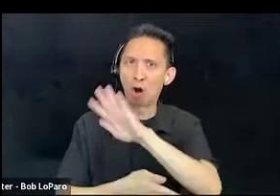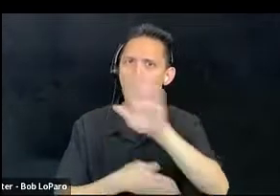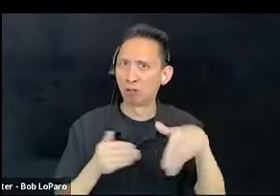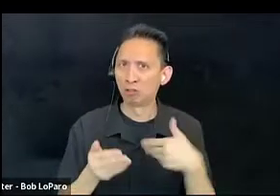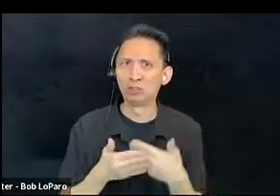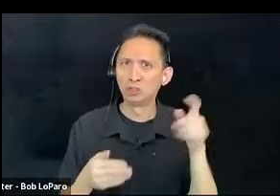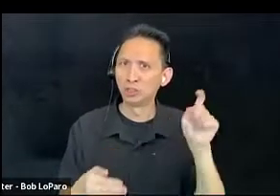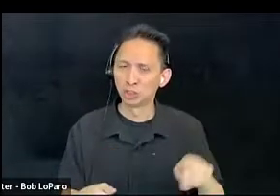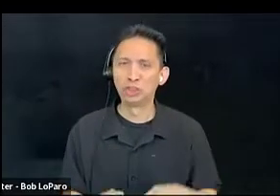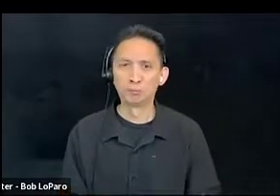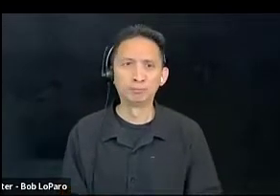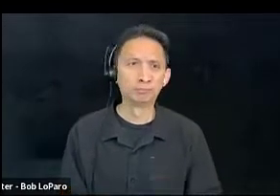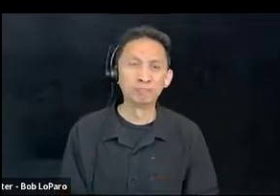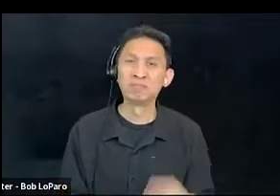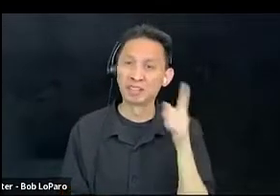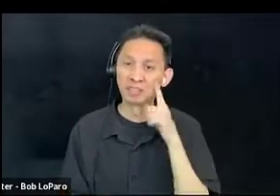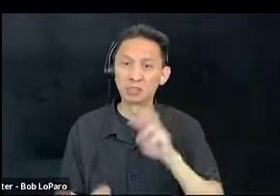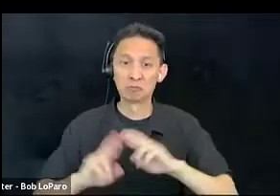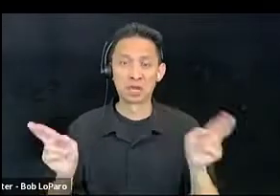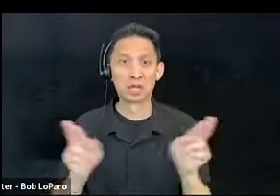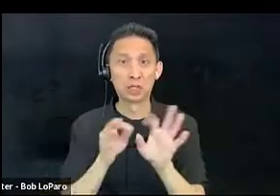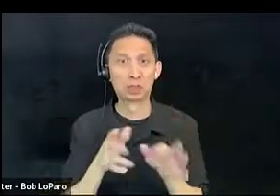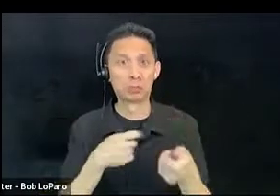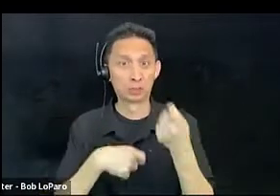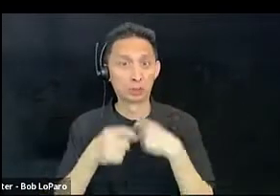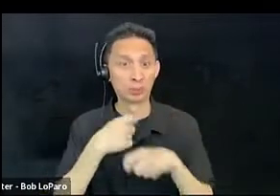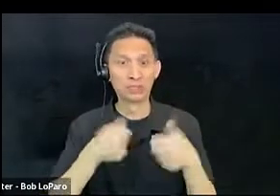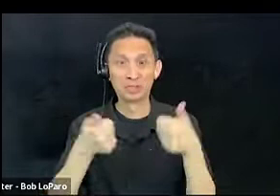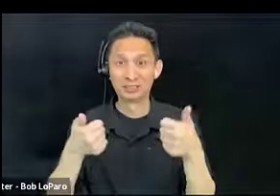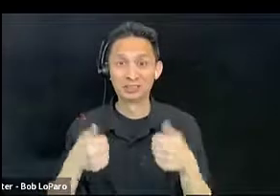I think we're probably right about that interpreters. [Female] Yeah. Perfect timing.